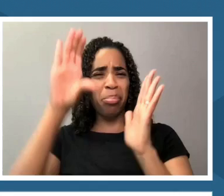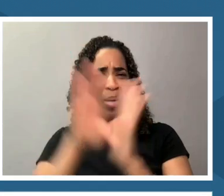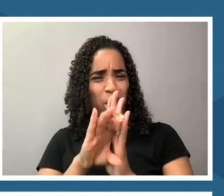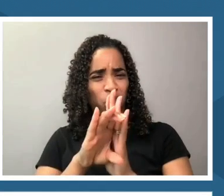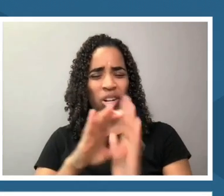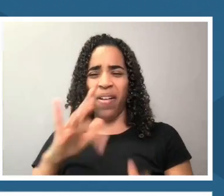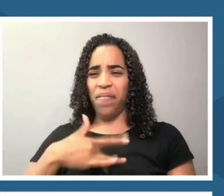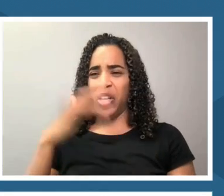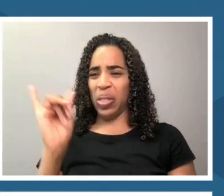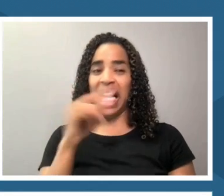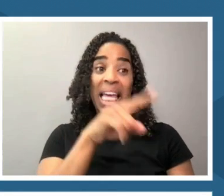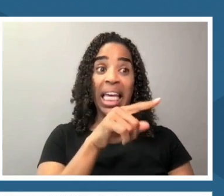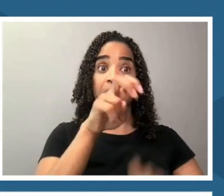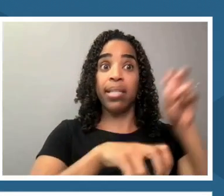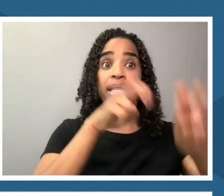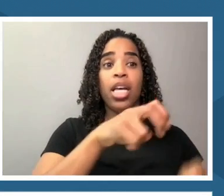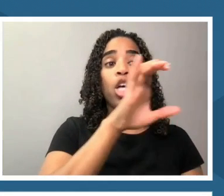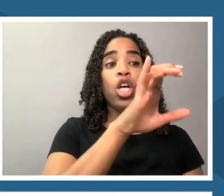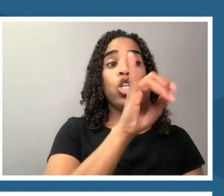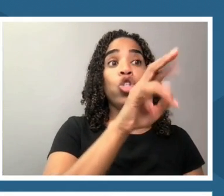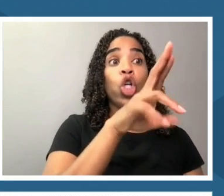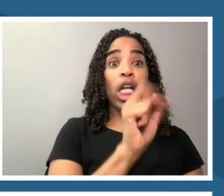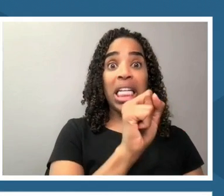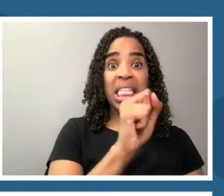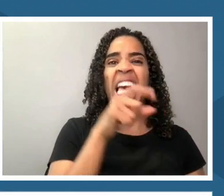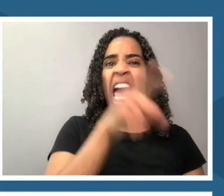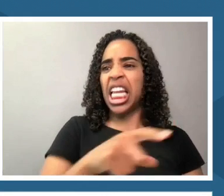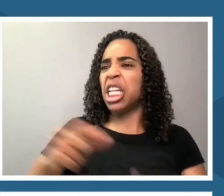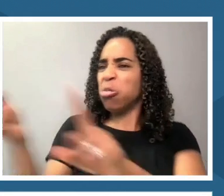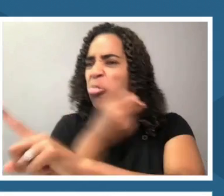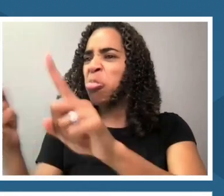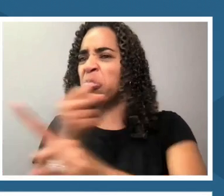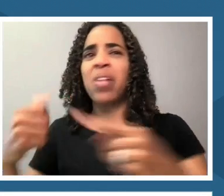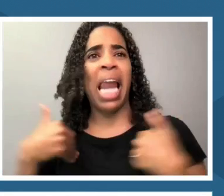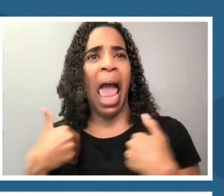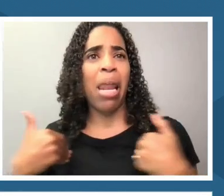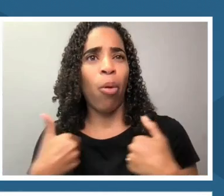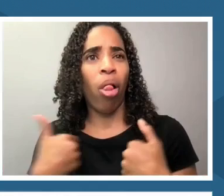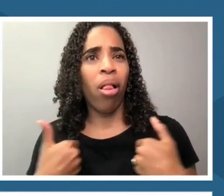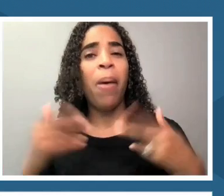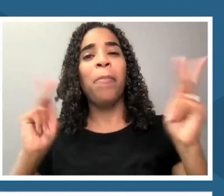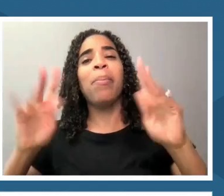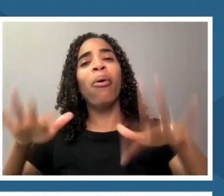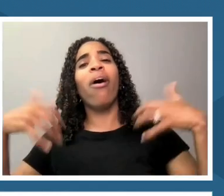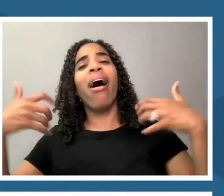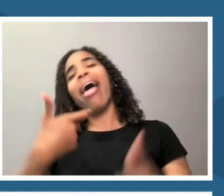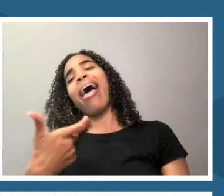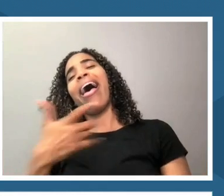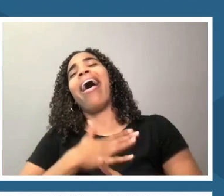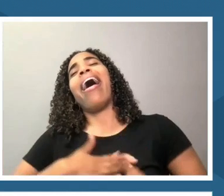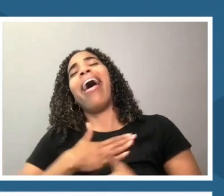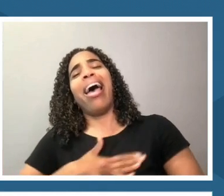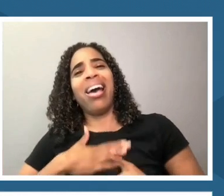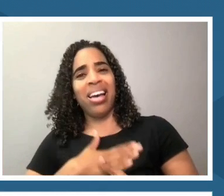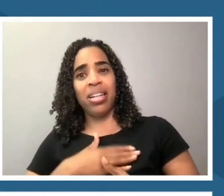taming an unruly animal for entertainment absolutely that's what stereotypes often